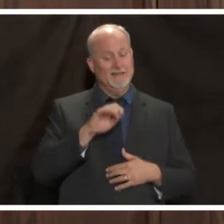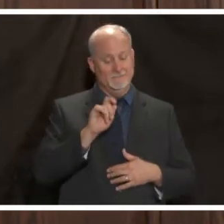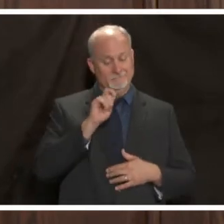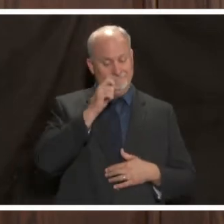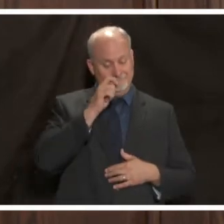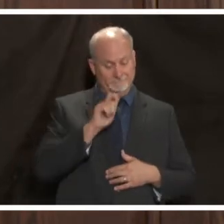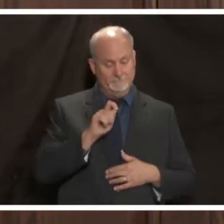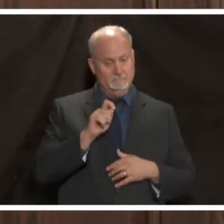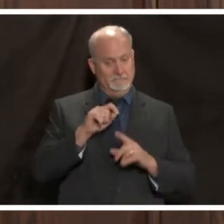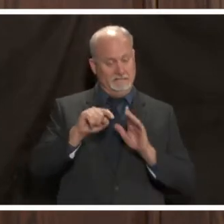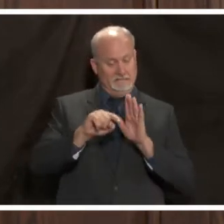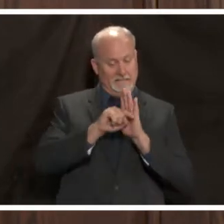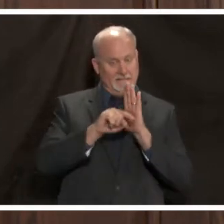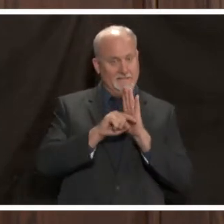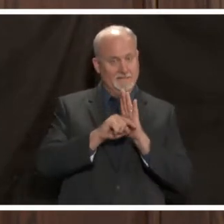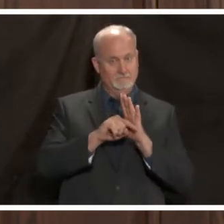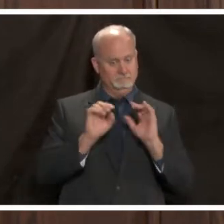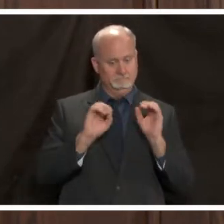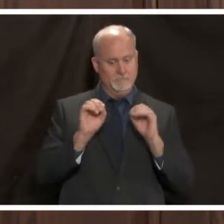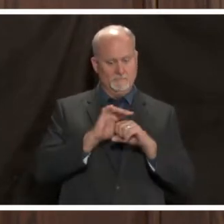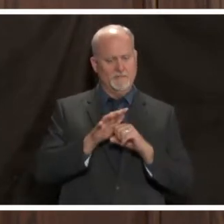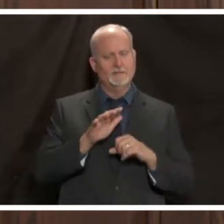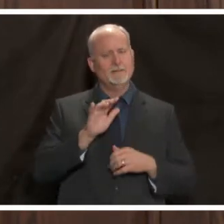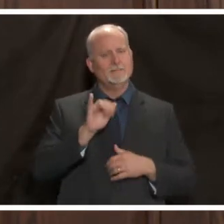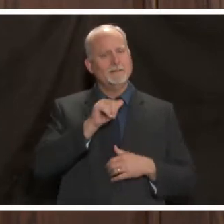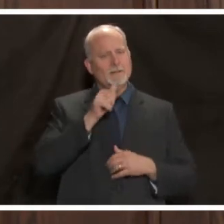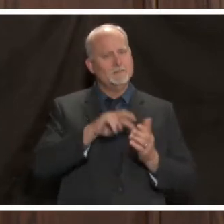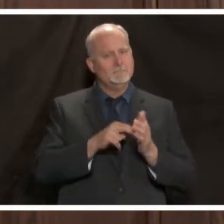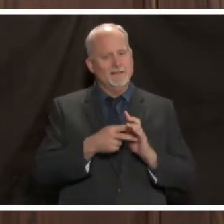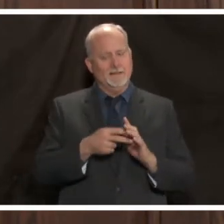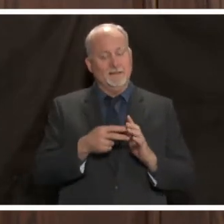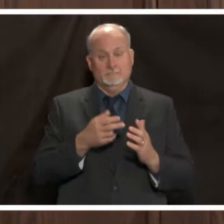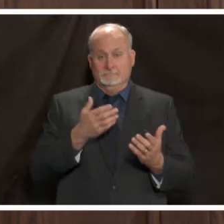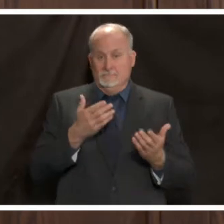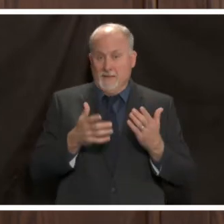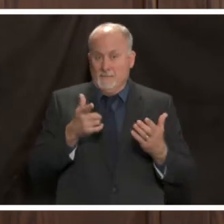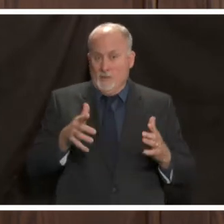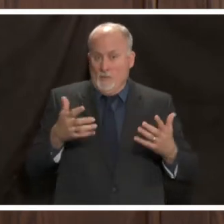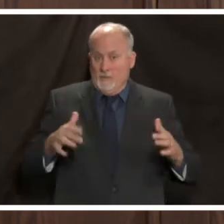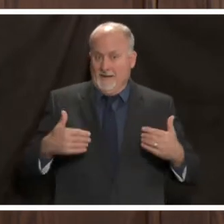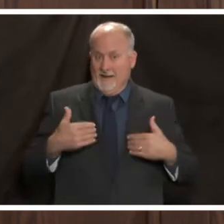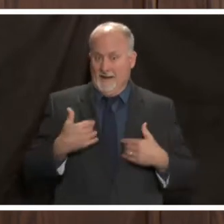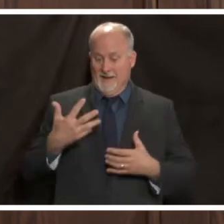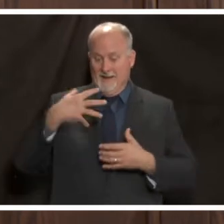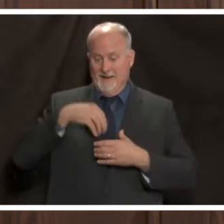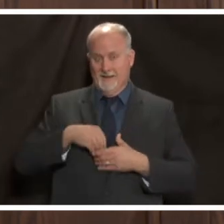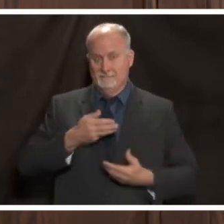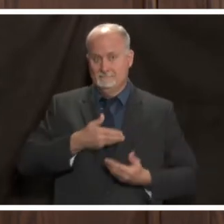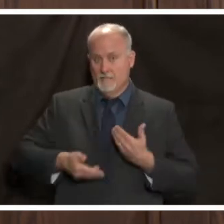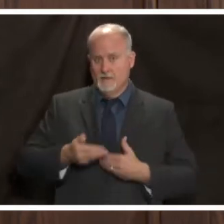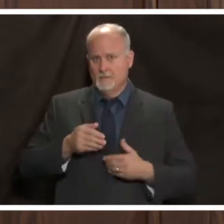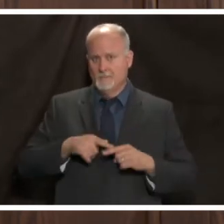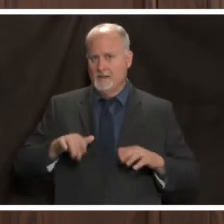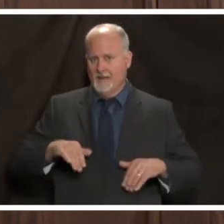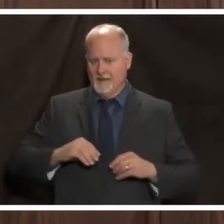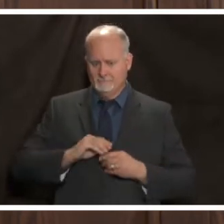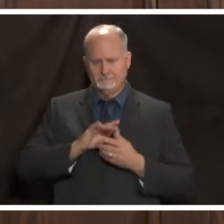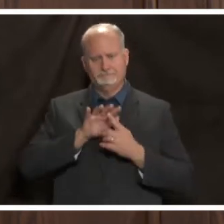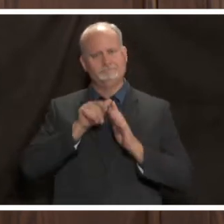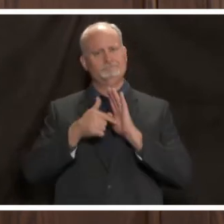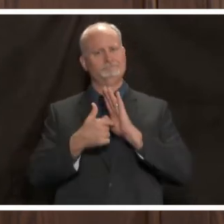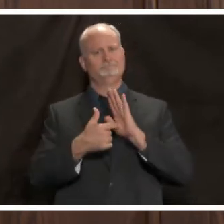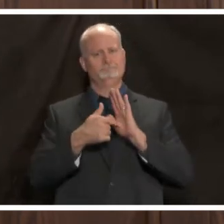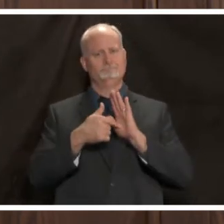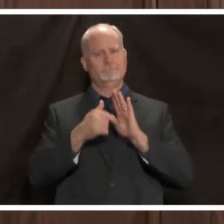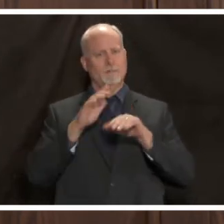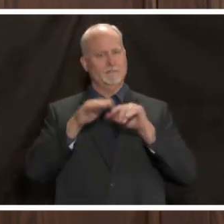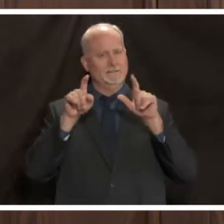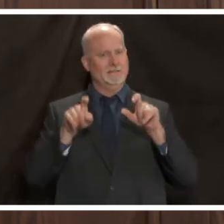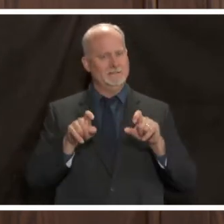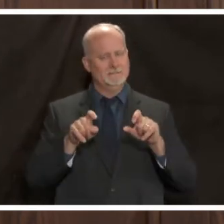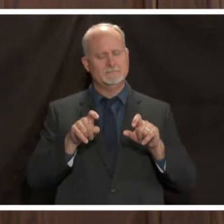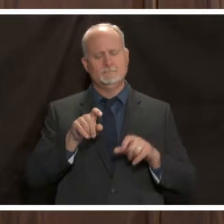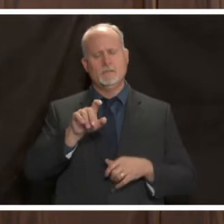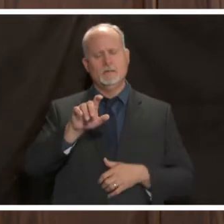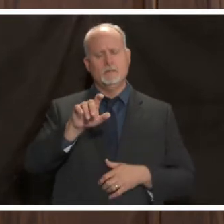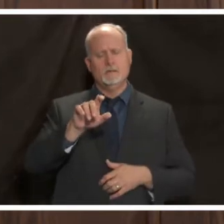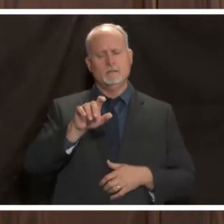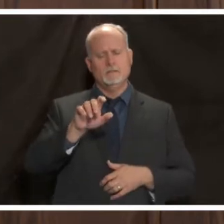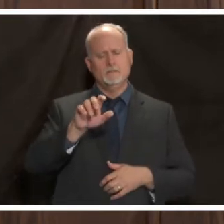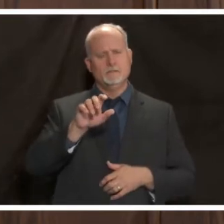doesn't confirm the person is not truly infected and so the rapid test the antigen test isn't quite